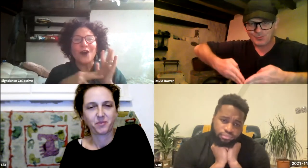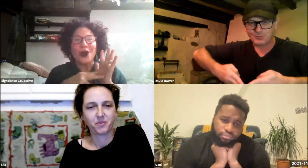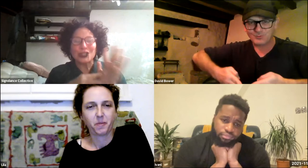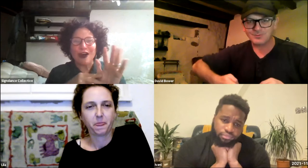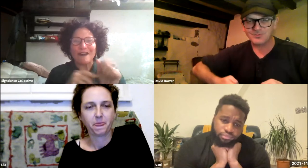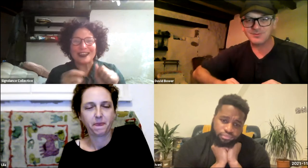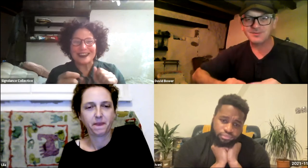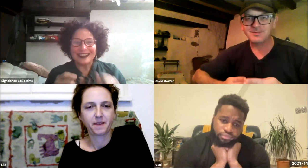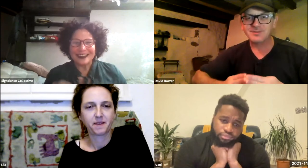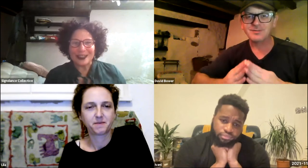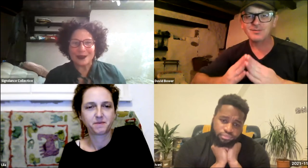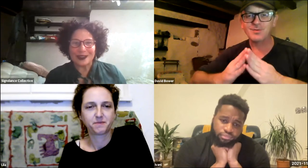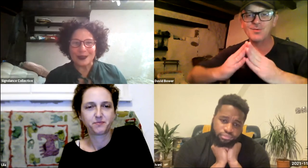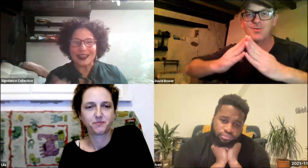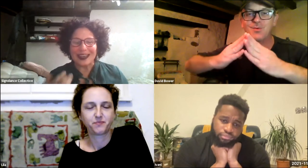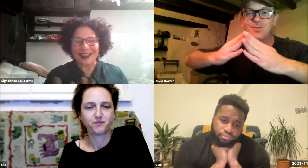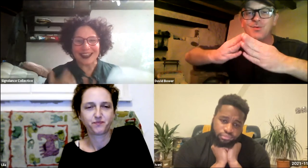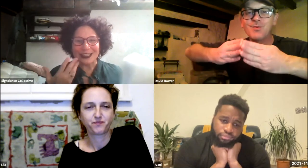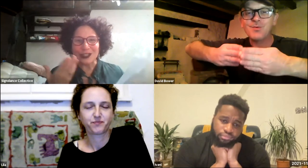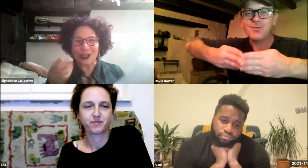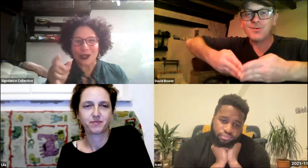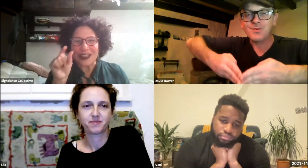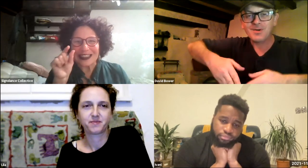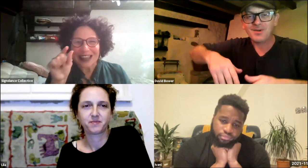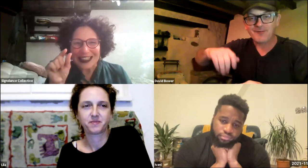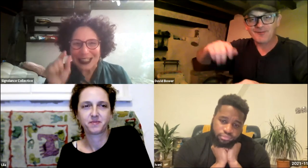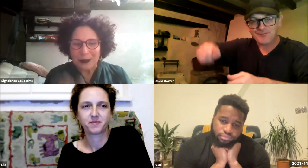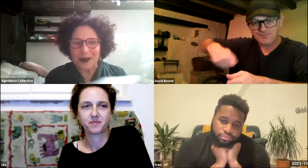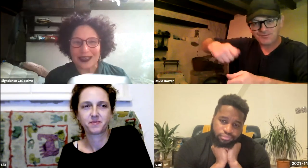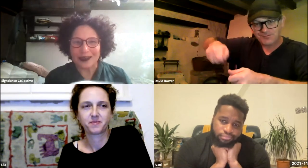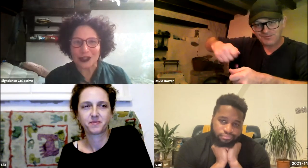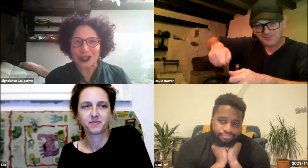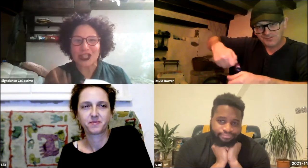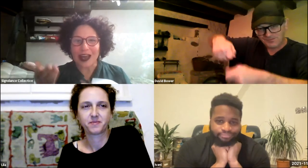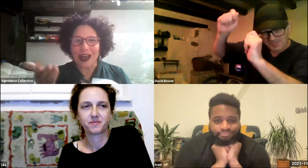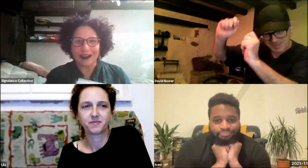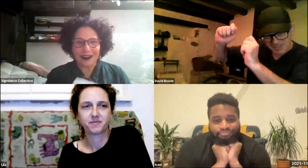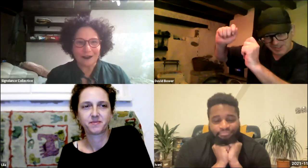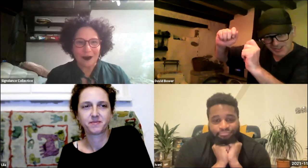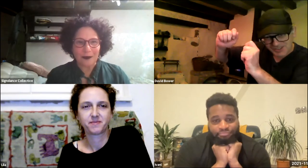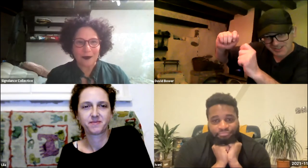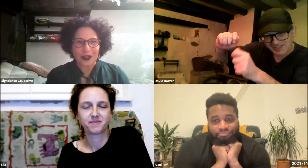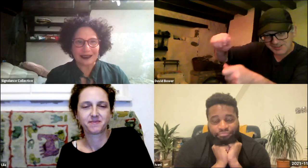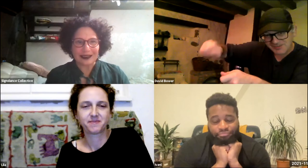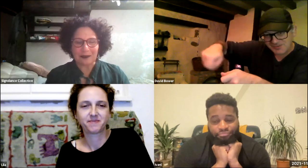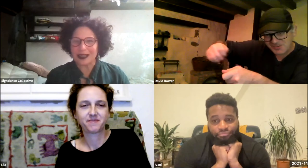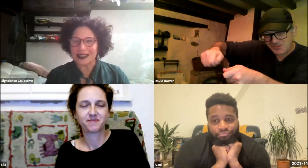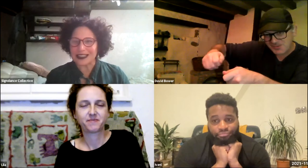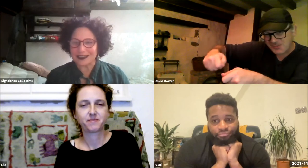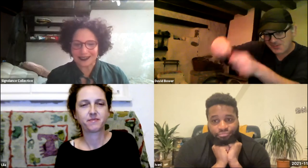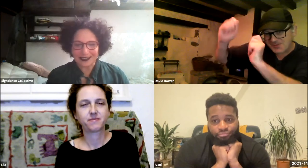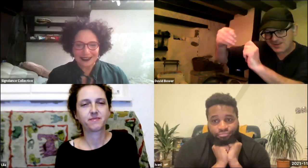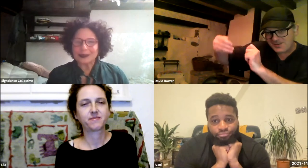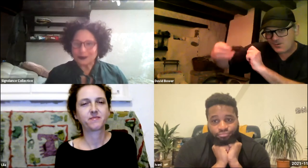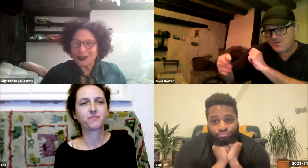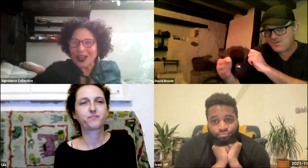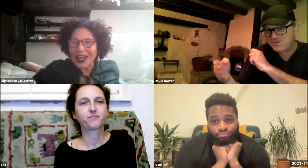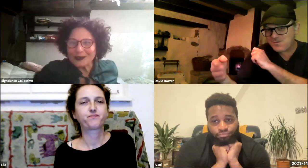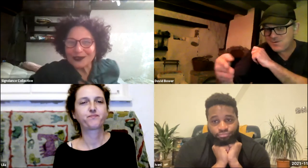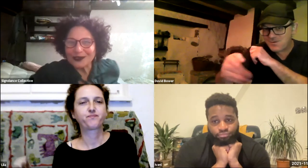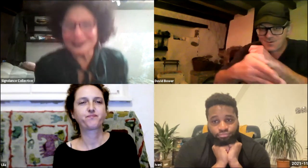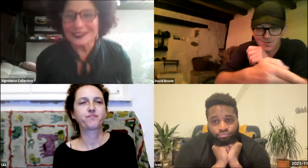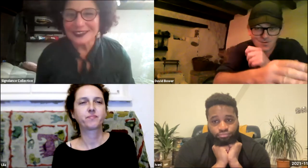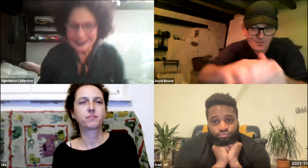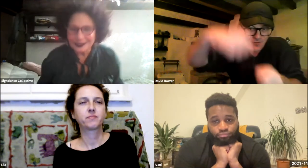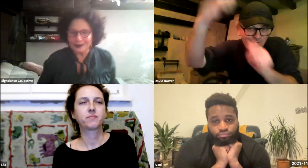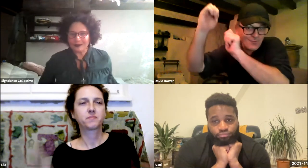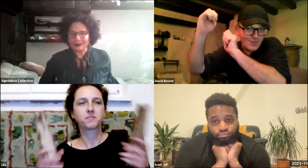kind of got used to keeping them out and